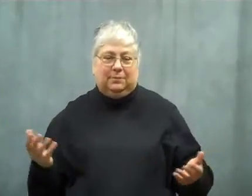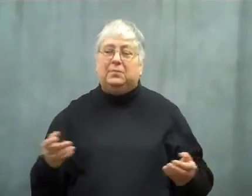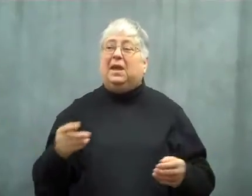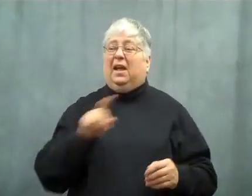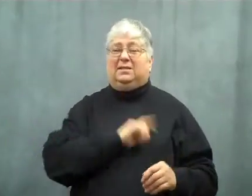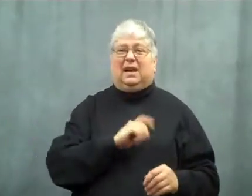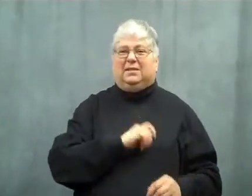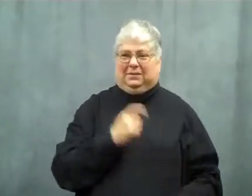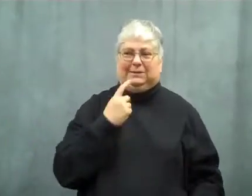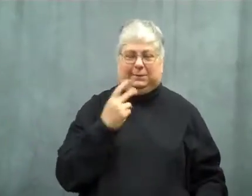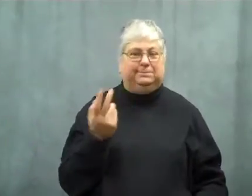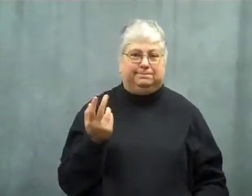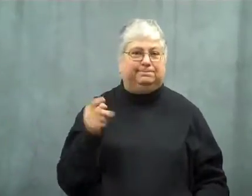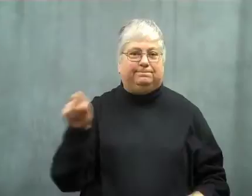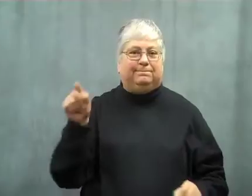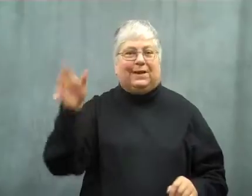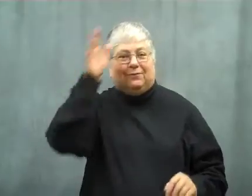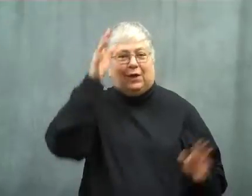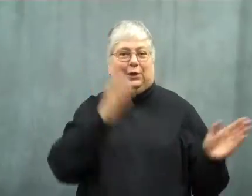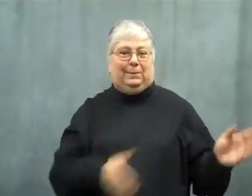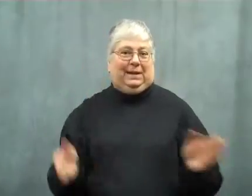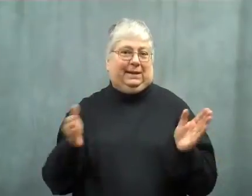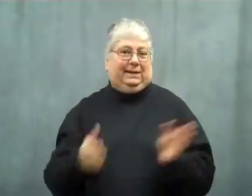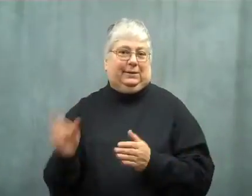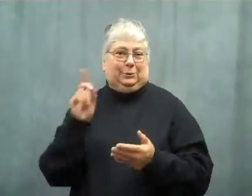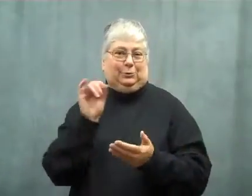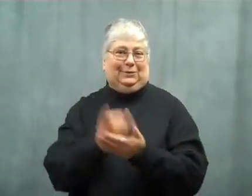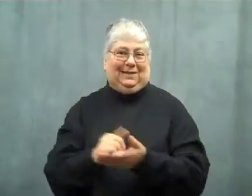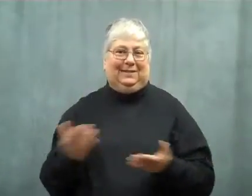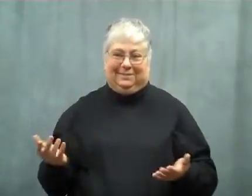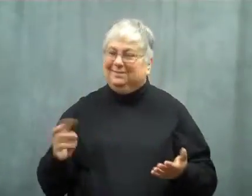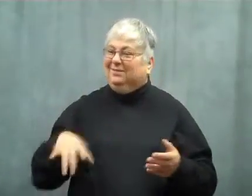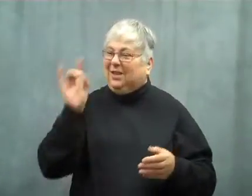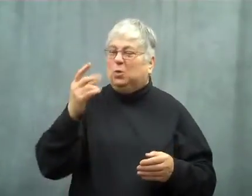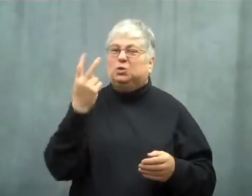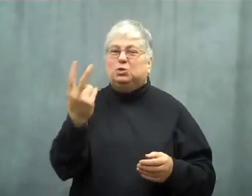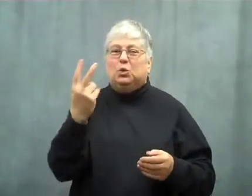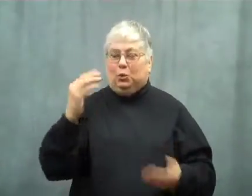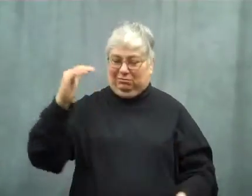Detectives said it was a planned act.